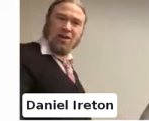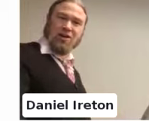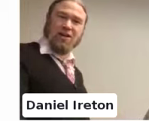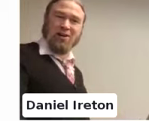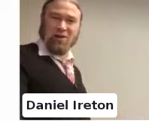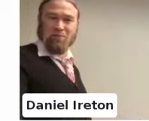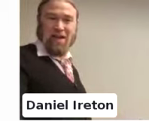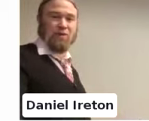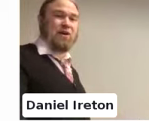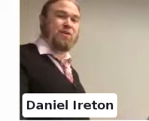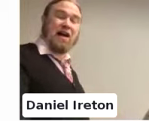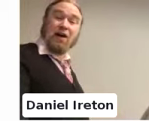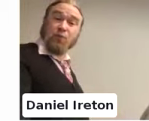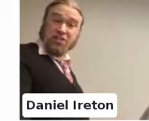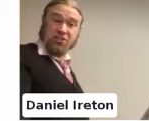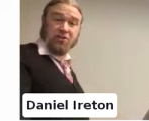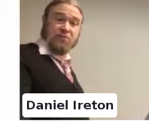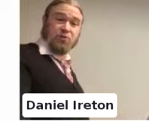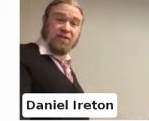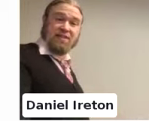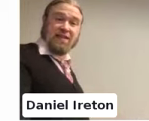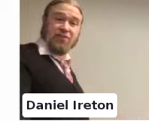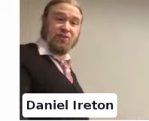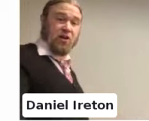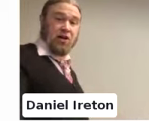And so we have worked together to do more research on games and accessibility. Daniel: So yeah.